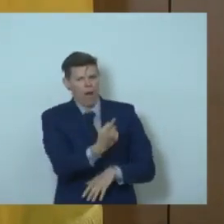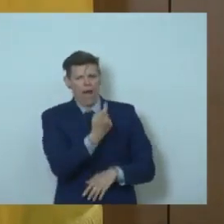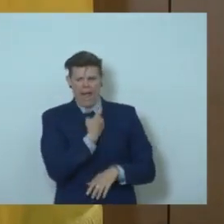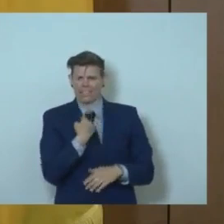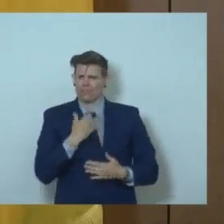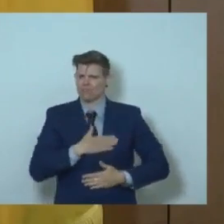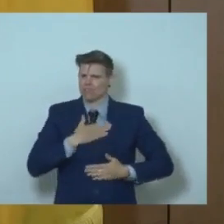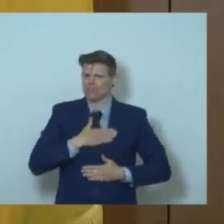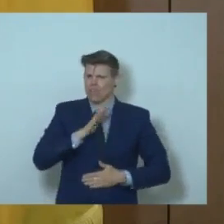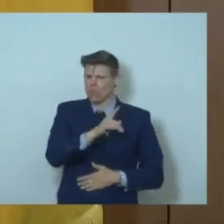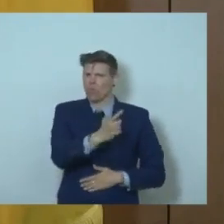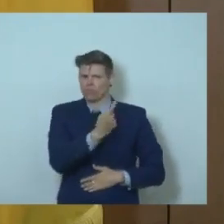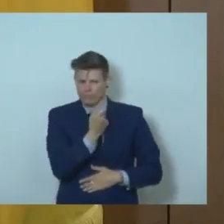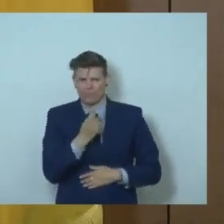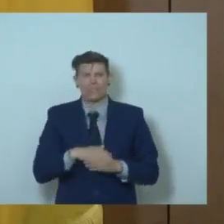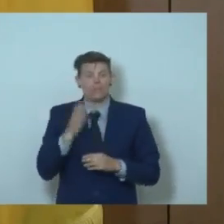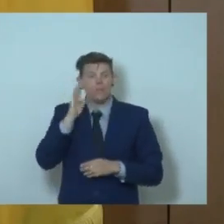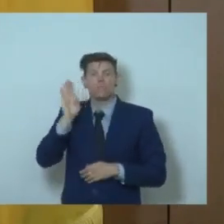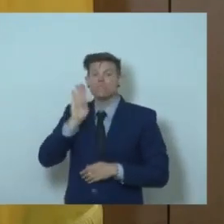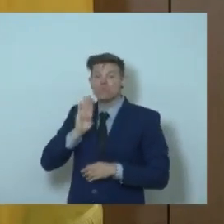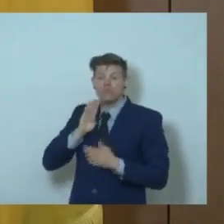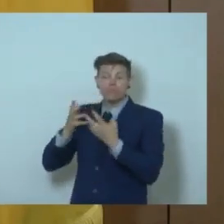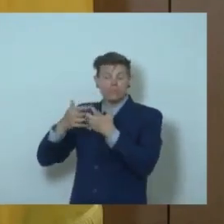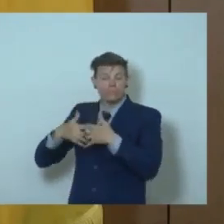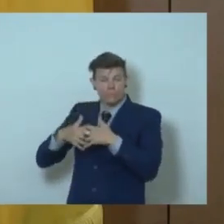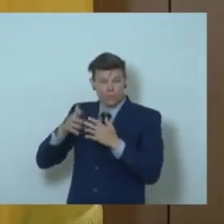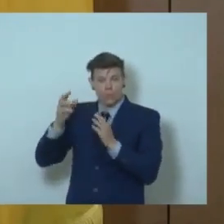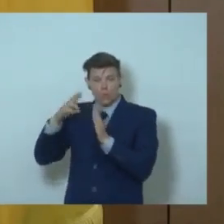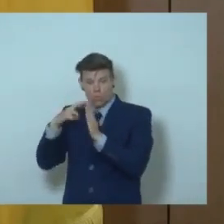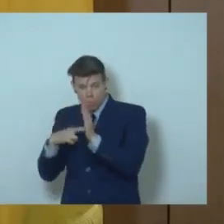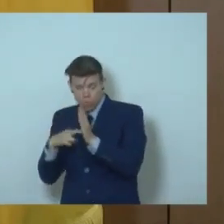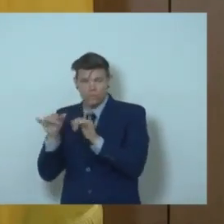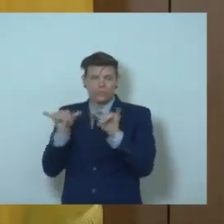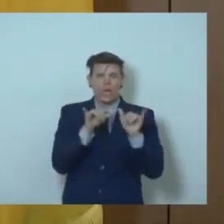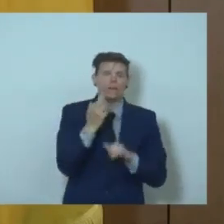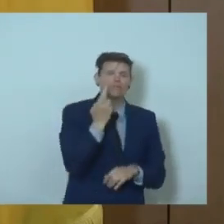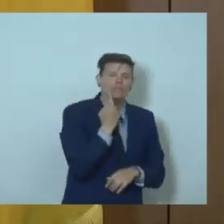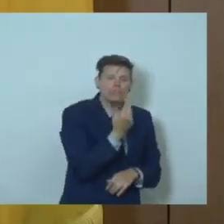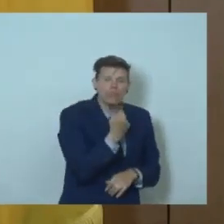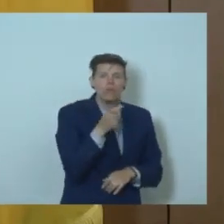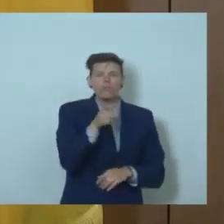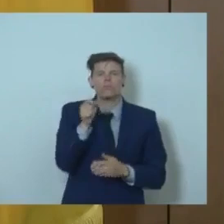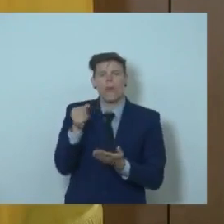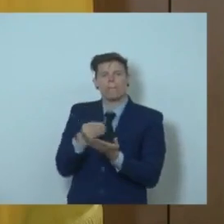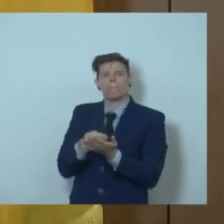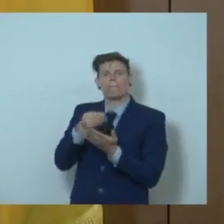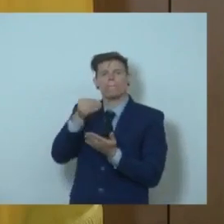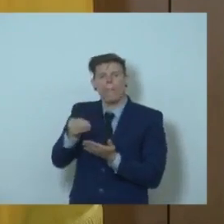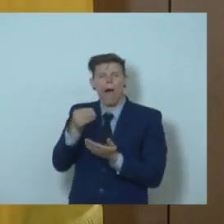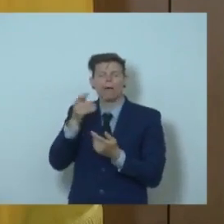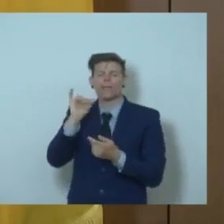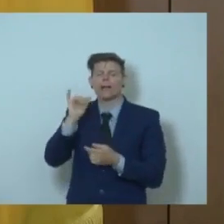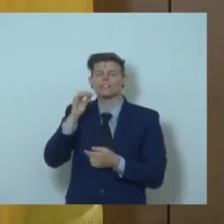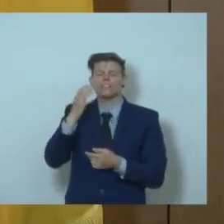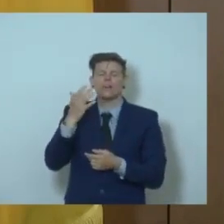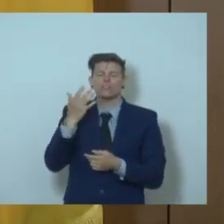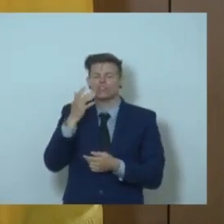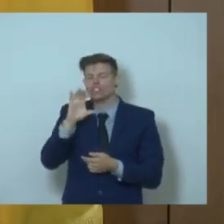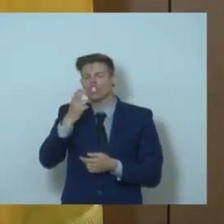AND I REALLY APPRECIATE IT BECAUSE IT DOES IT FEELS LIKE WILL BREWERIES ARE JUST LIKE RESTAURANTS YOU CAN GET A DRINK AT CHILI’S.